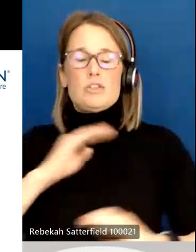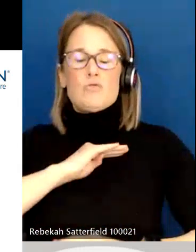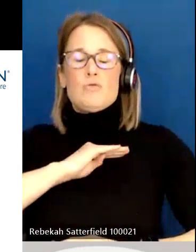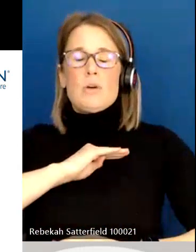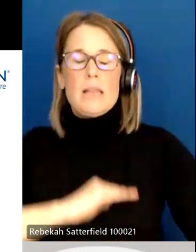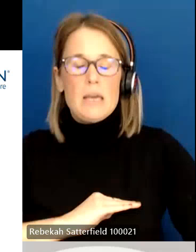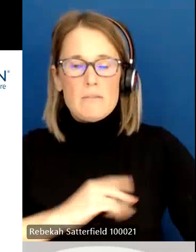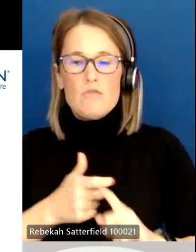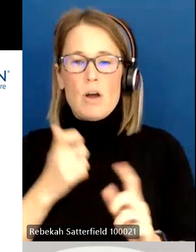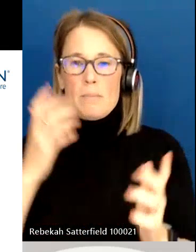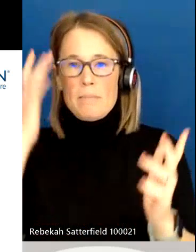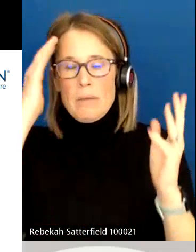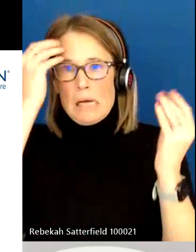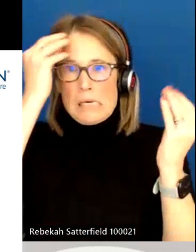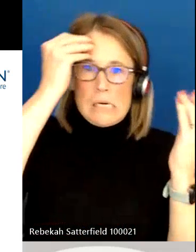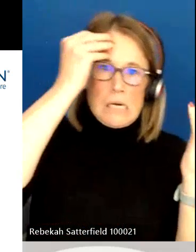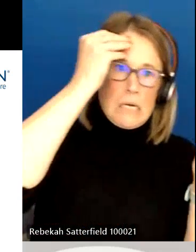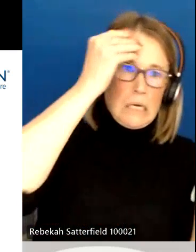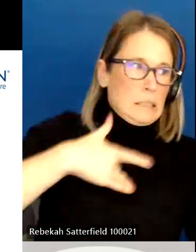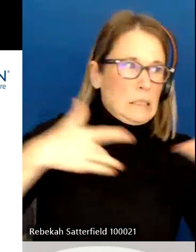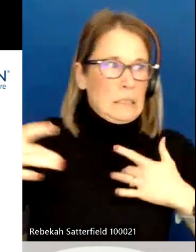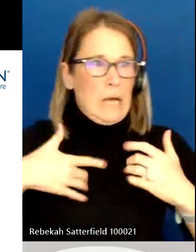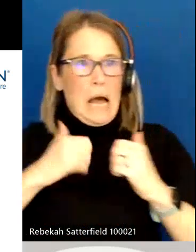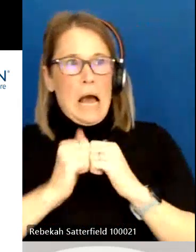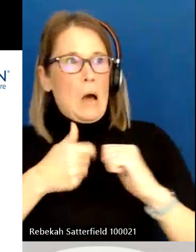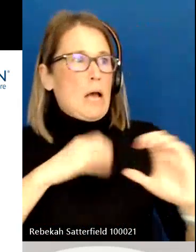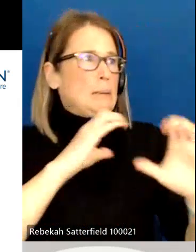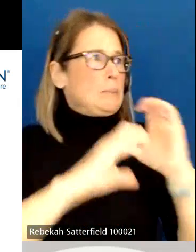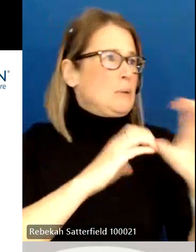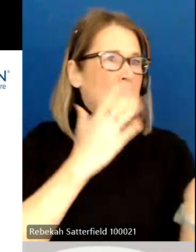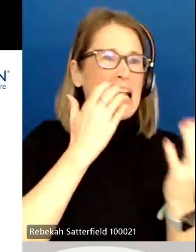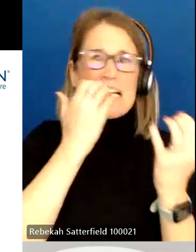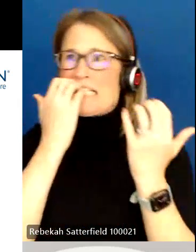were going to communicate uh and then on top of that we would look at the patient's whiteboard and